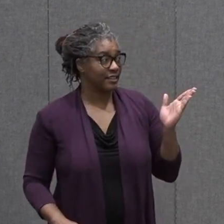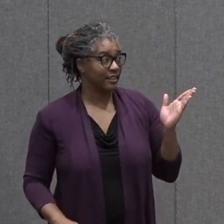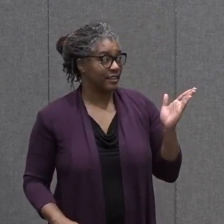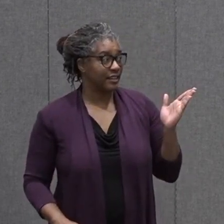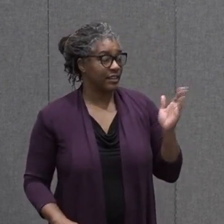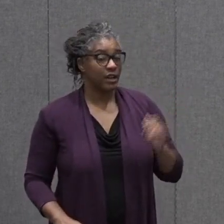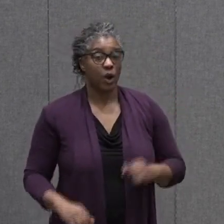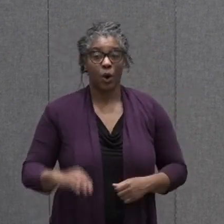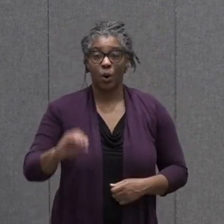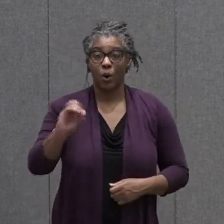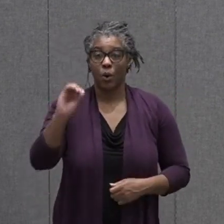o,